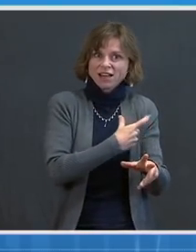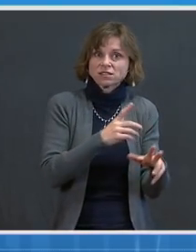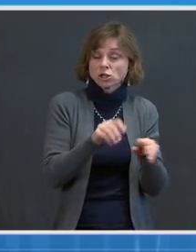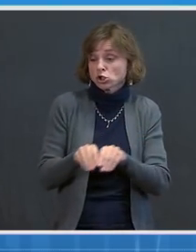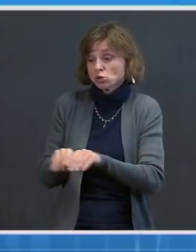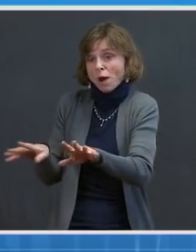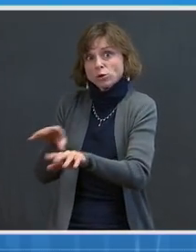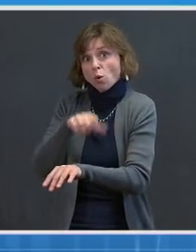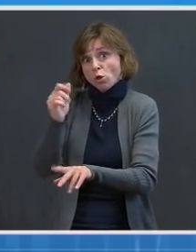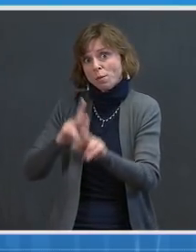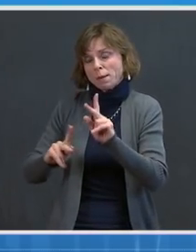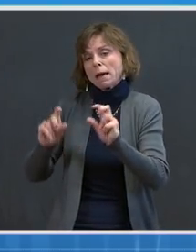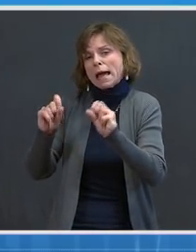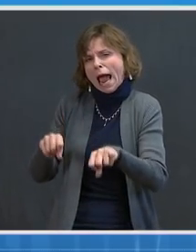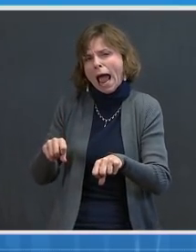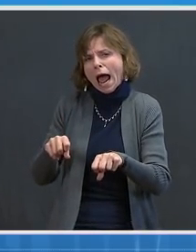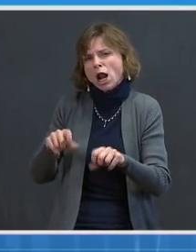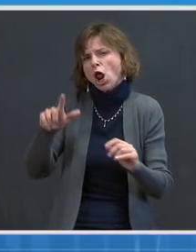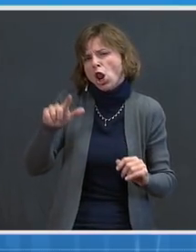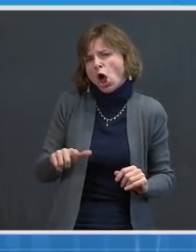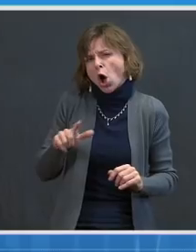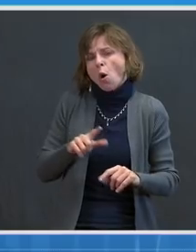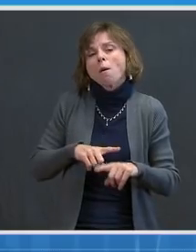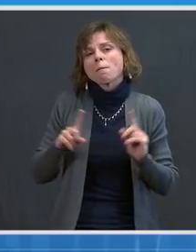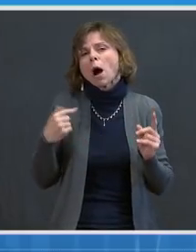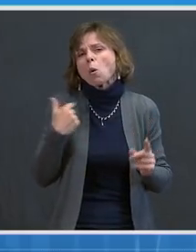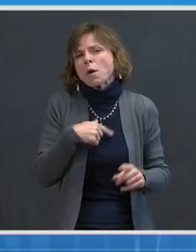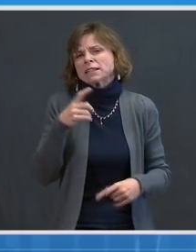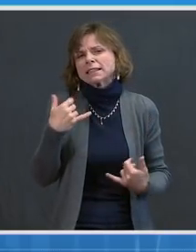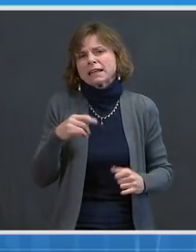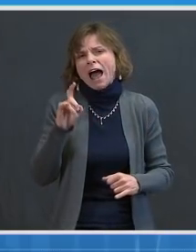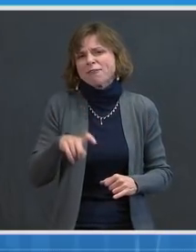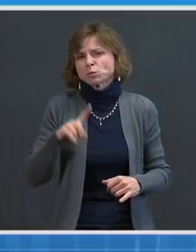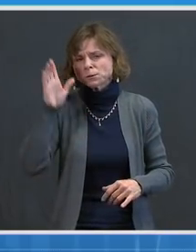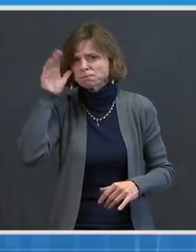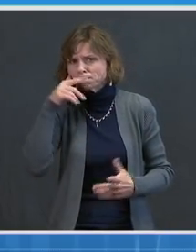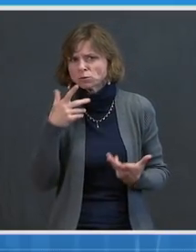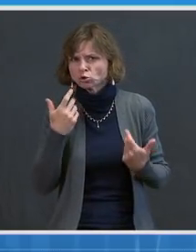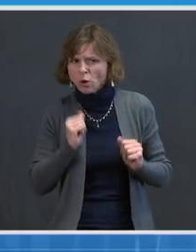we must be resolute in our efforts to fully answer these critical questions.